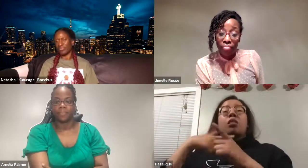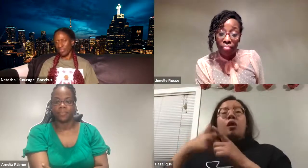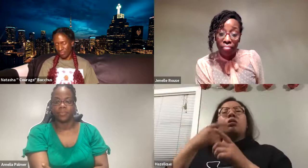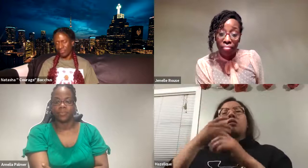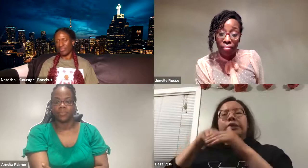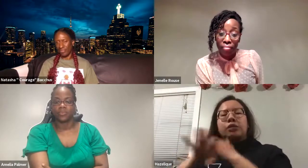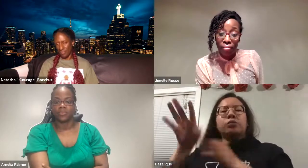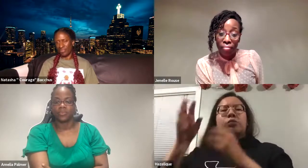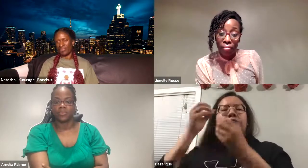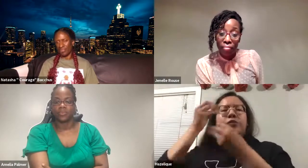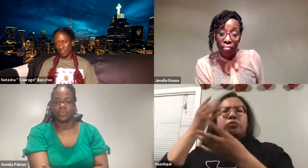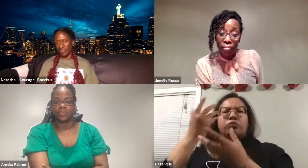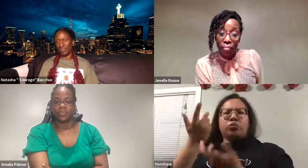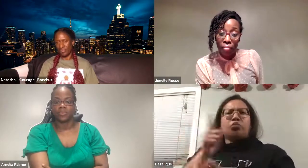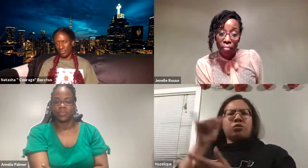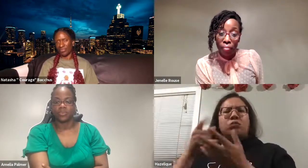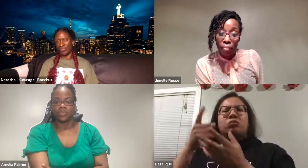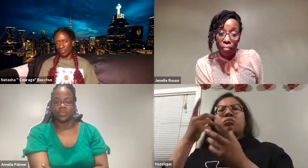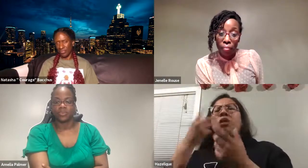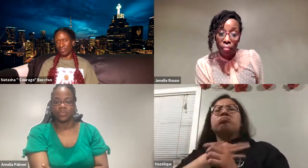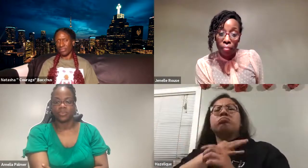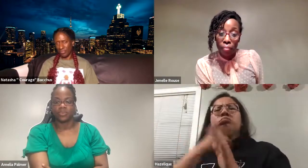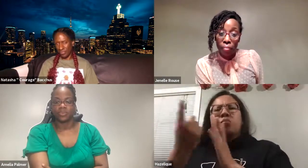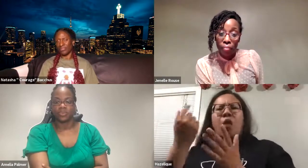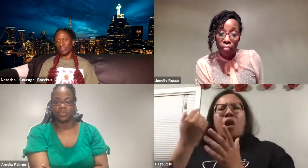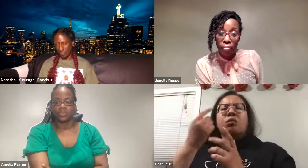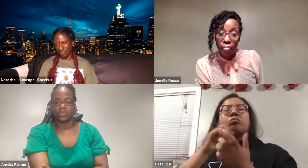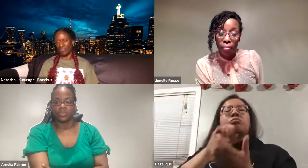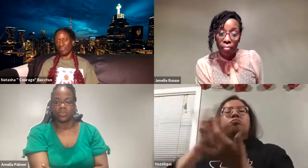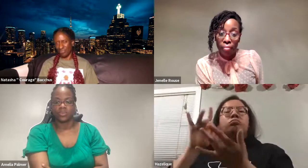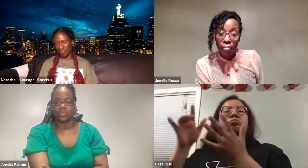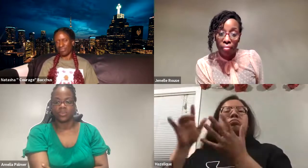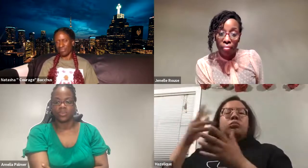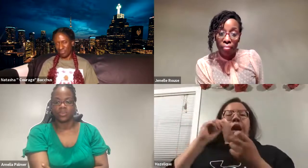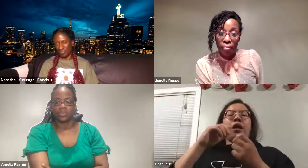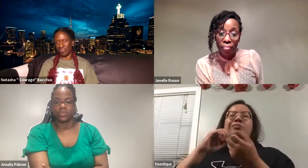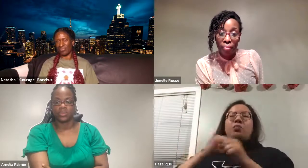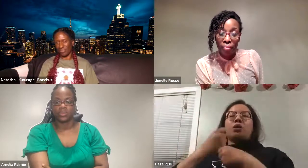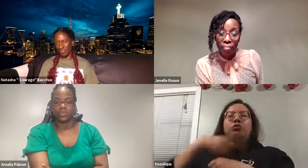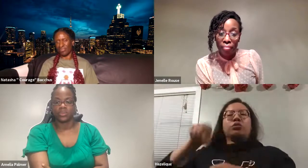then they will be exposed to it and they will have access to that information through the art and through that expression